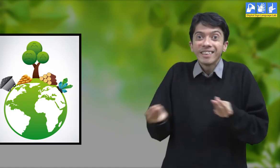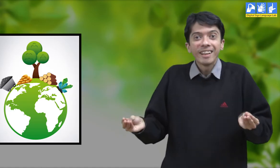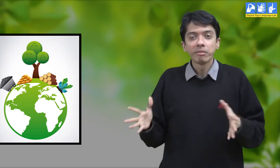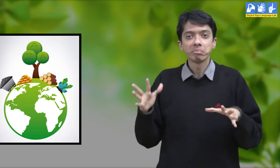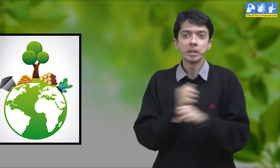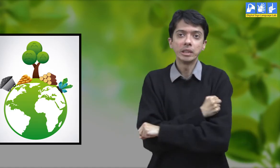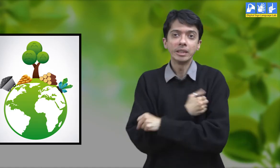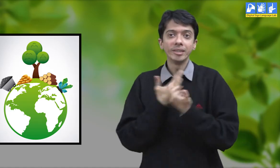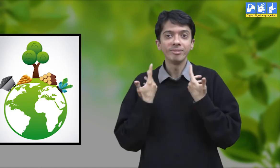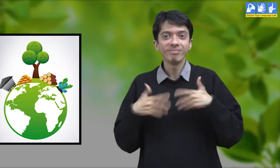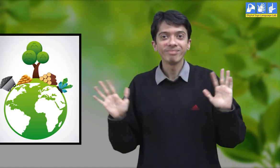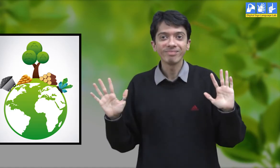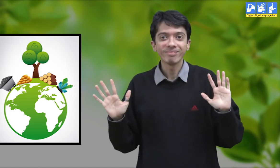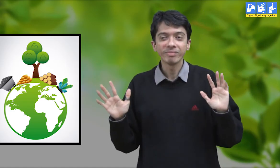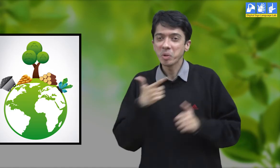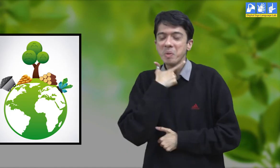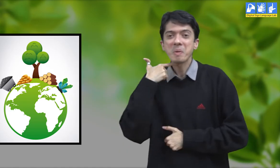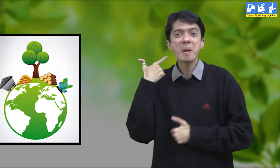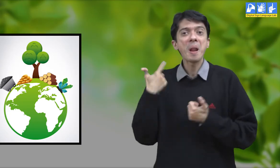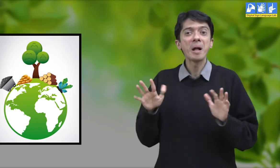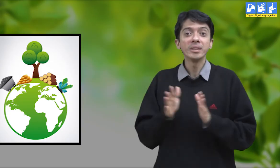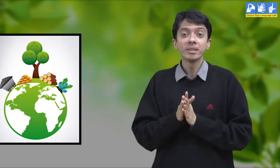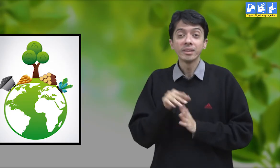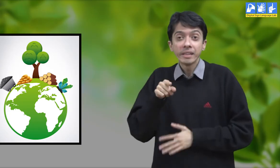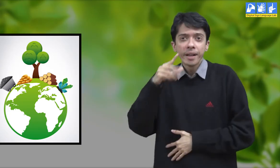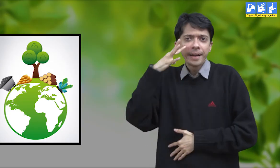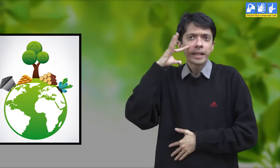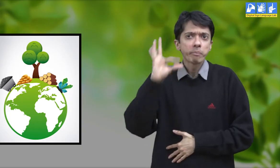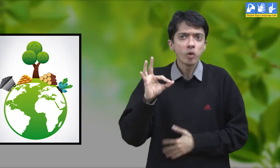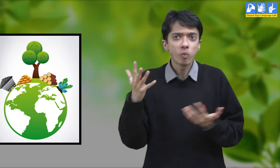Our environment will be affected if we will not have enough natural resources.